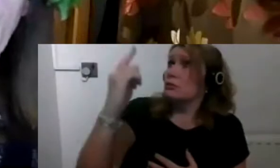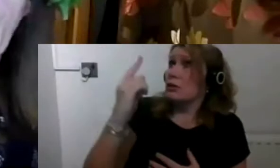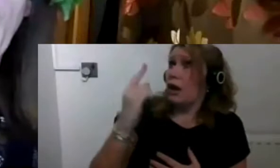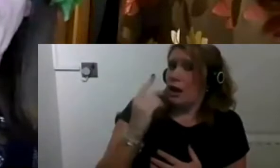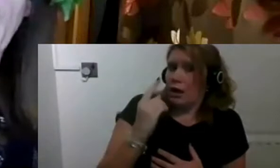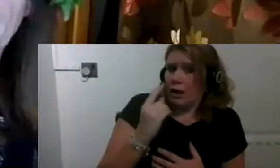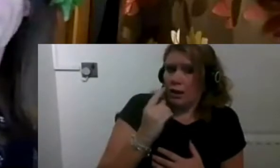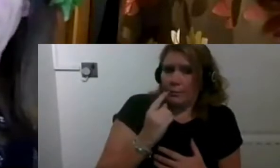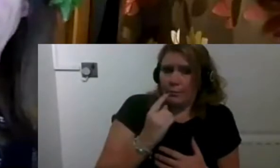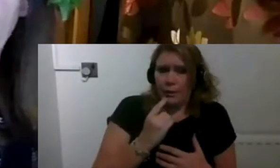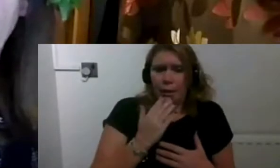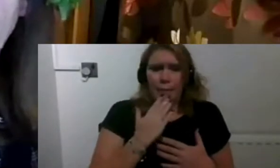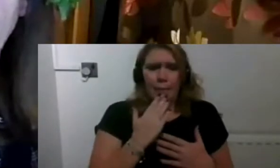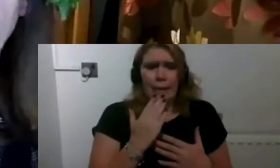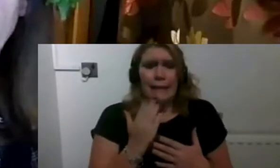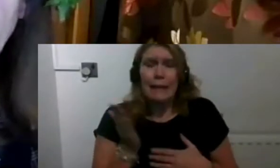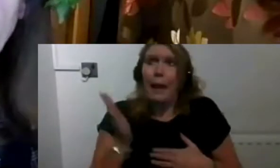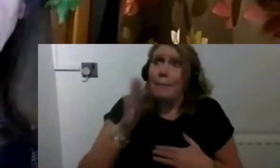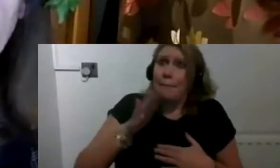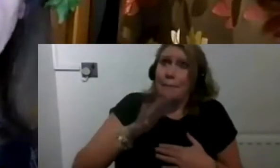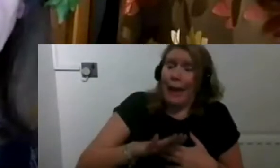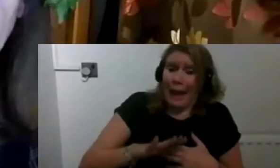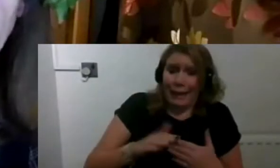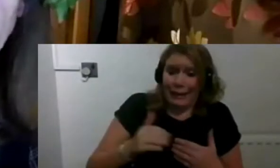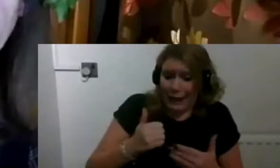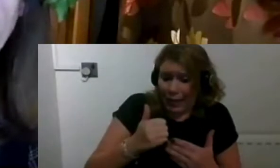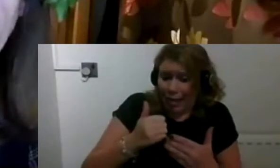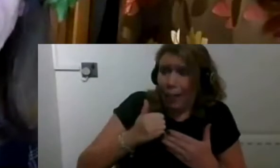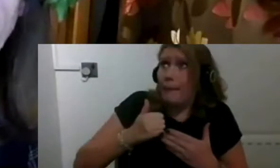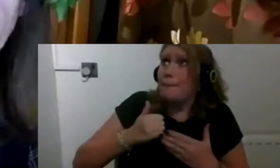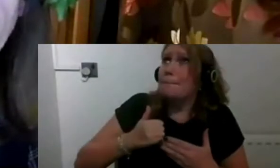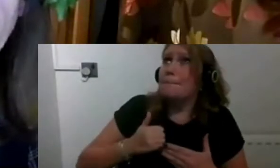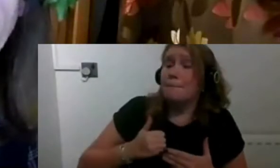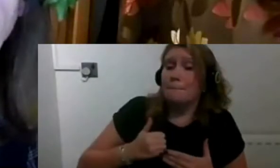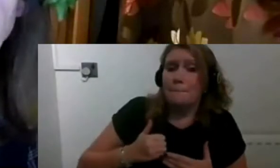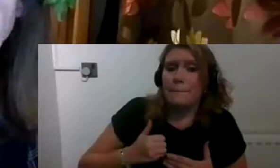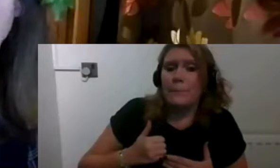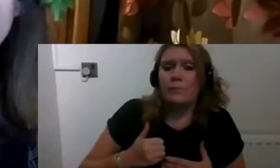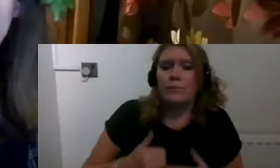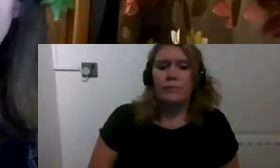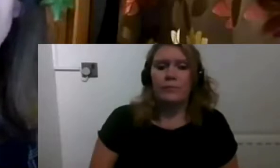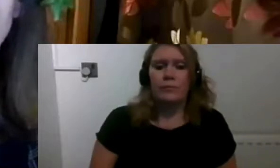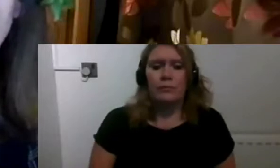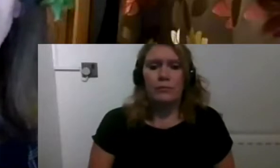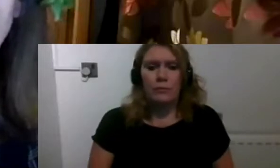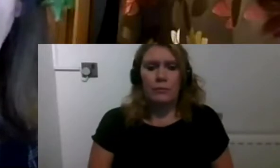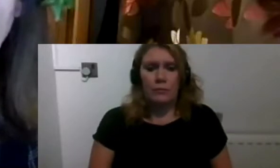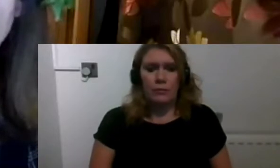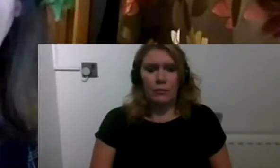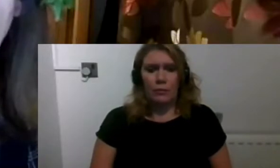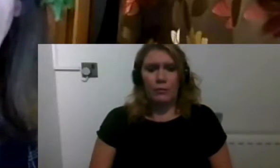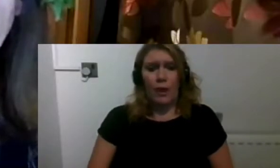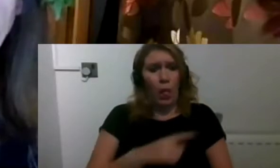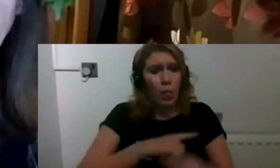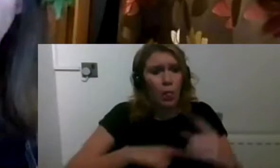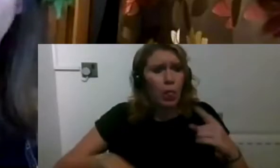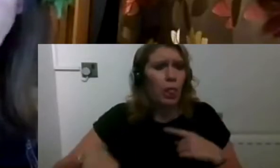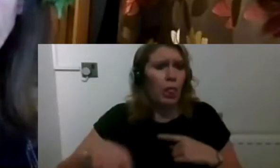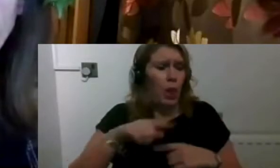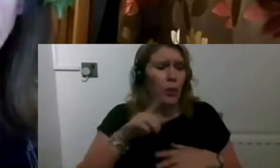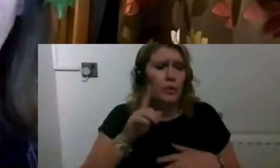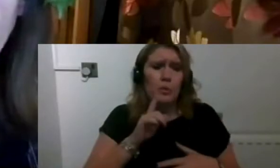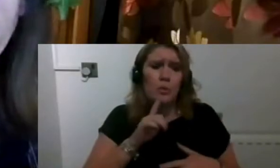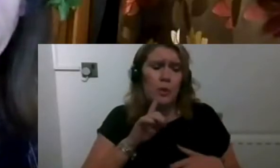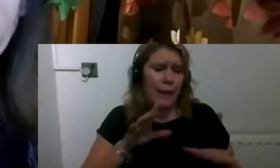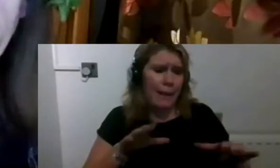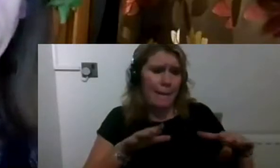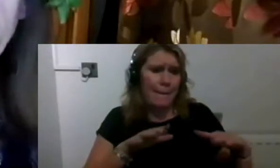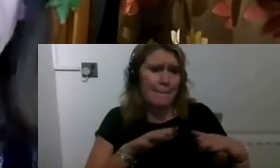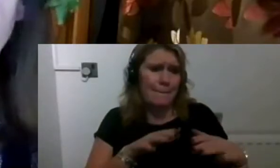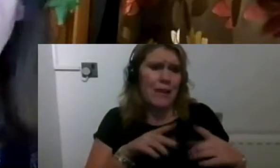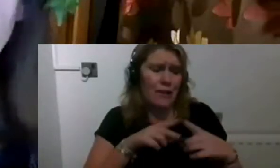Ye hags rough ride out, return and help me.